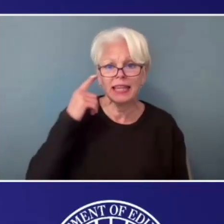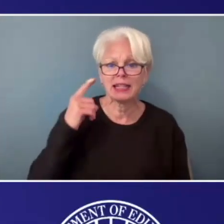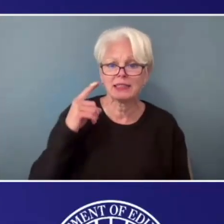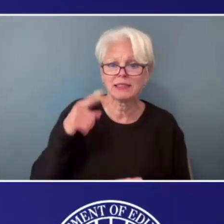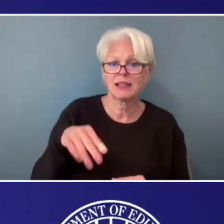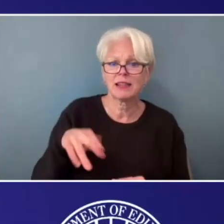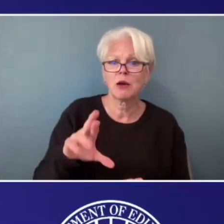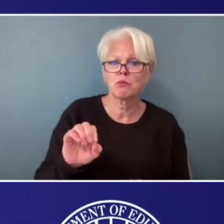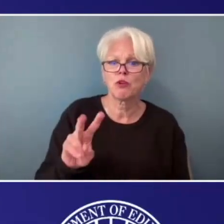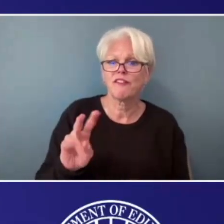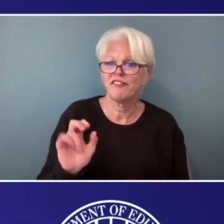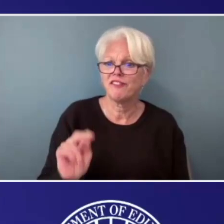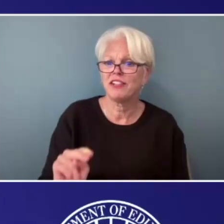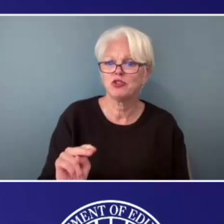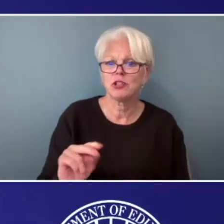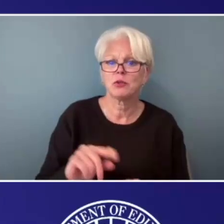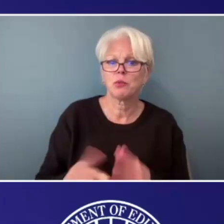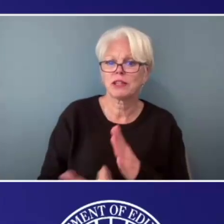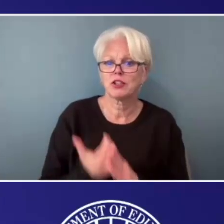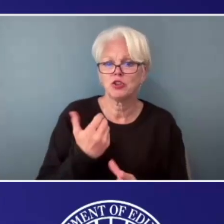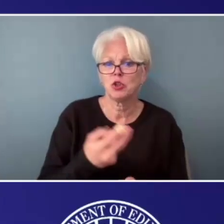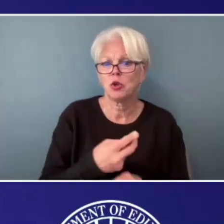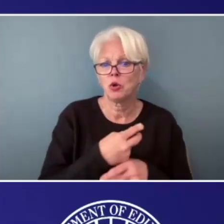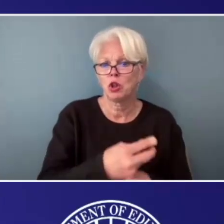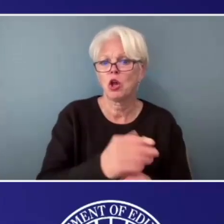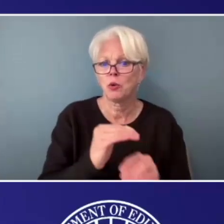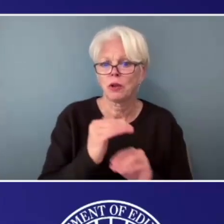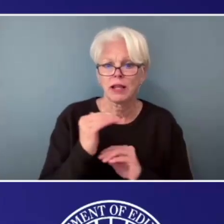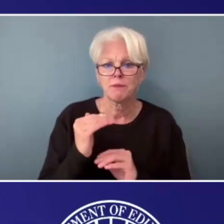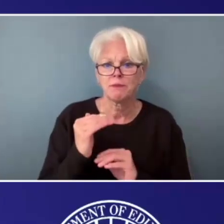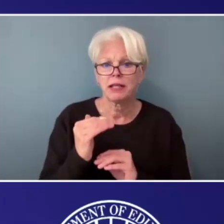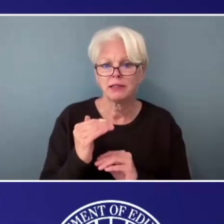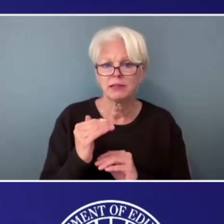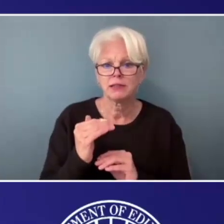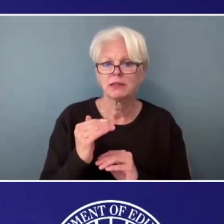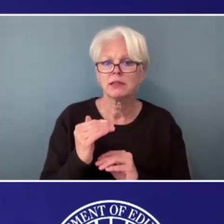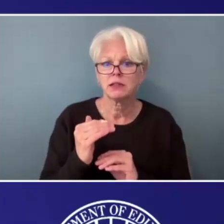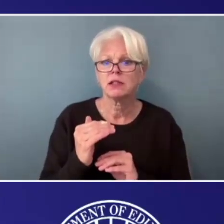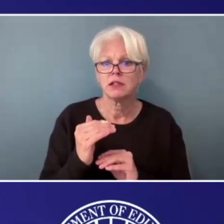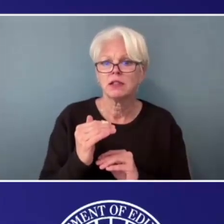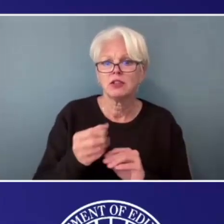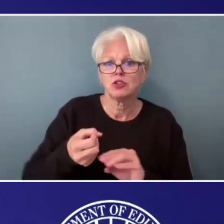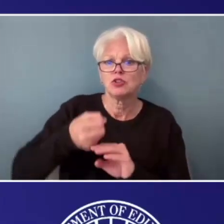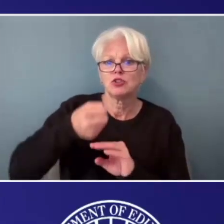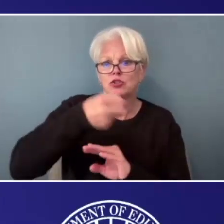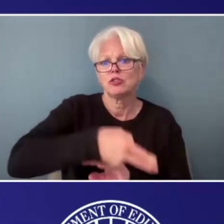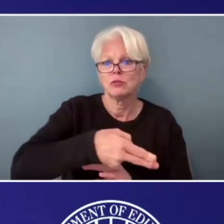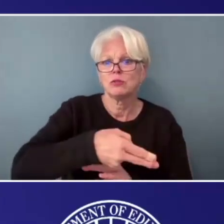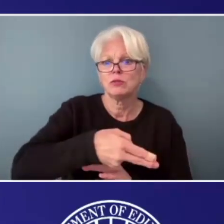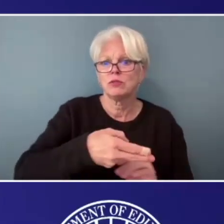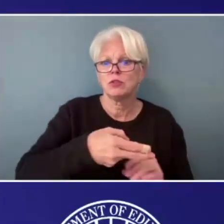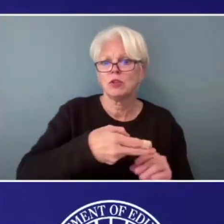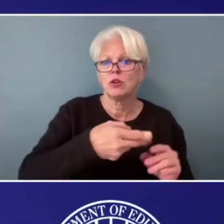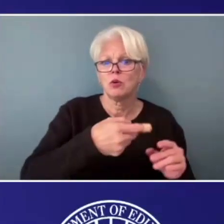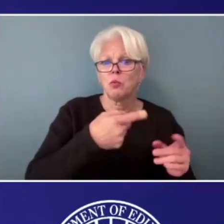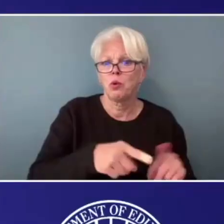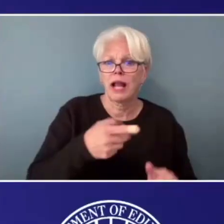the new, the new loan limits supersede what goes on before, I don't see a --